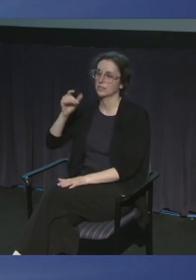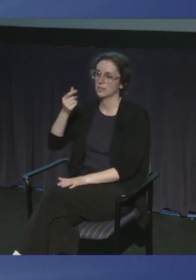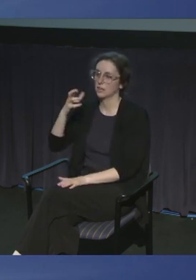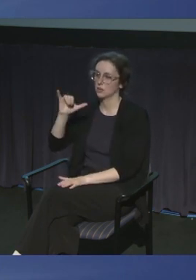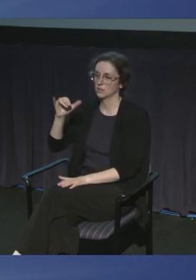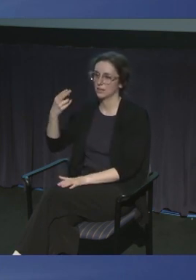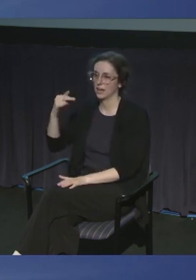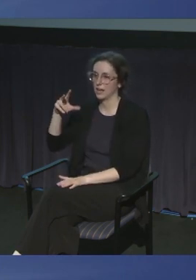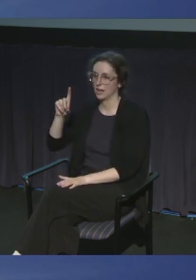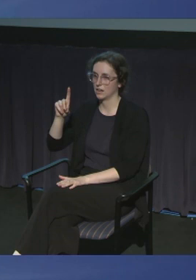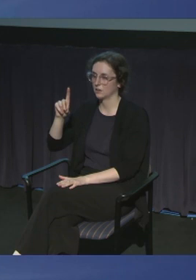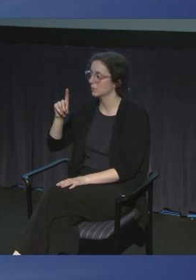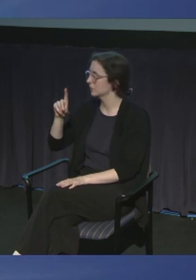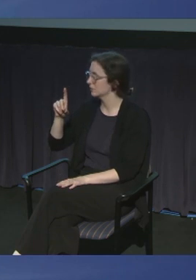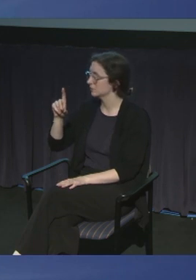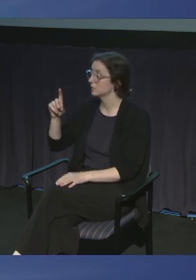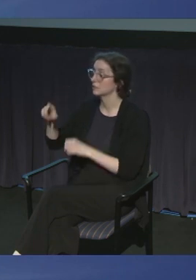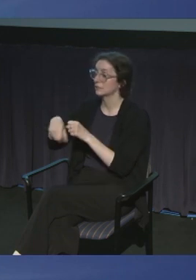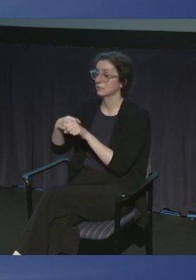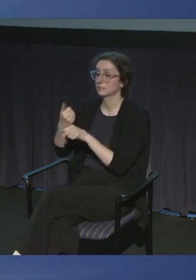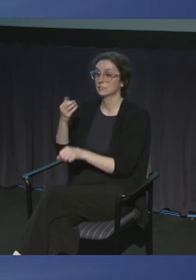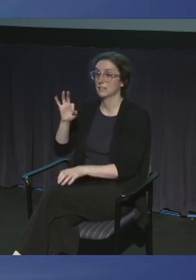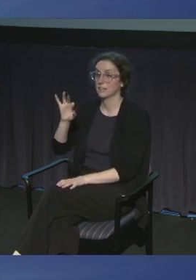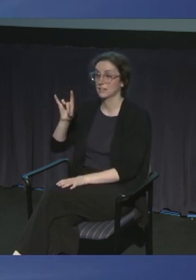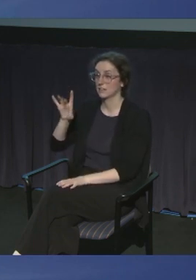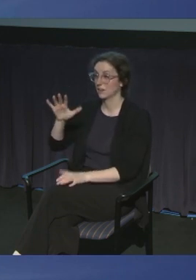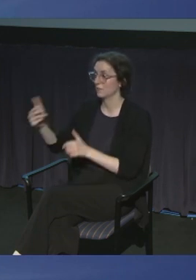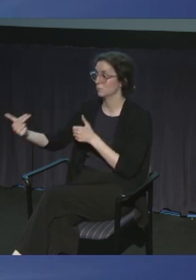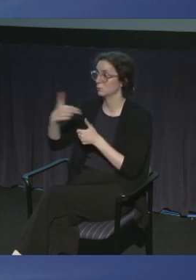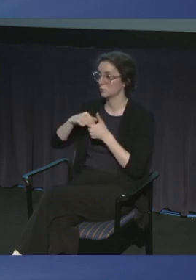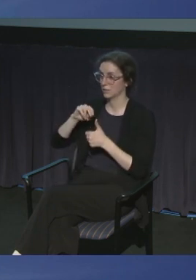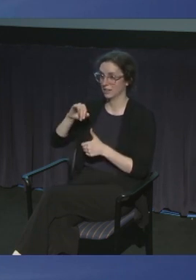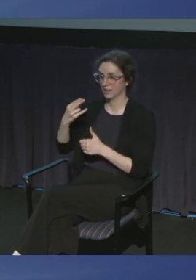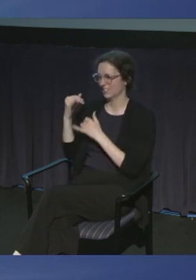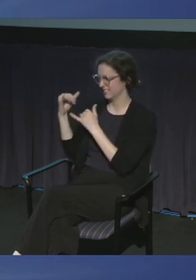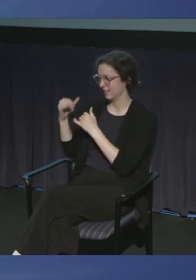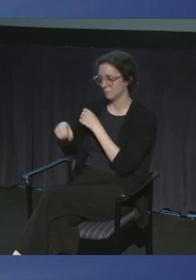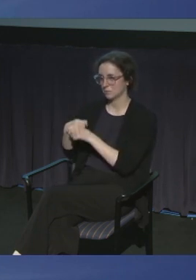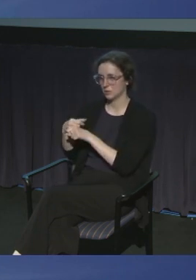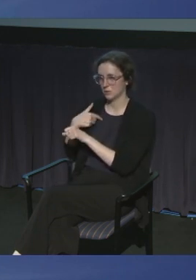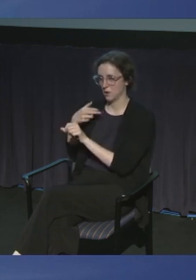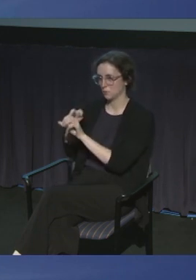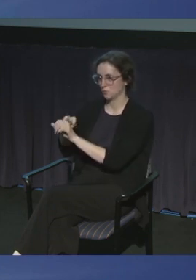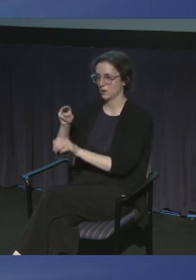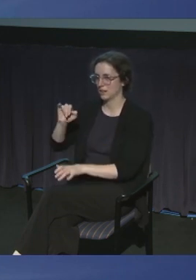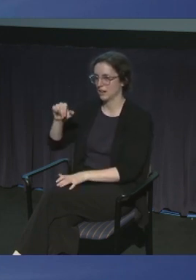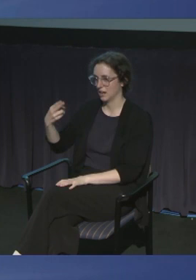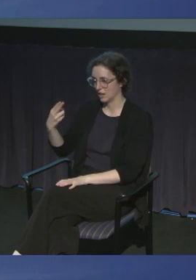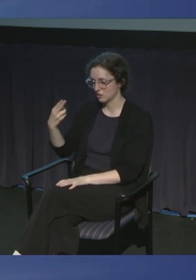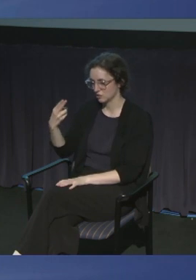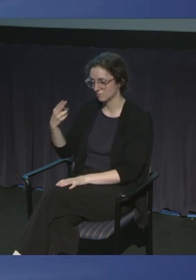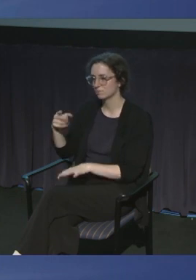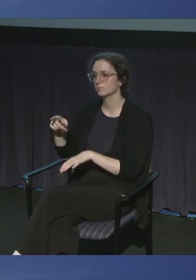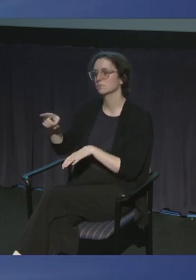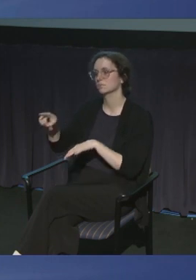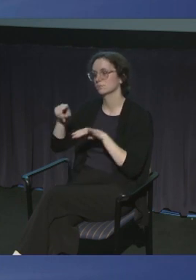HOPKINS AND WENT TO STUDY WITH JOHN HAYWARD. CAME TO NIH IN 1985 SAME YEAR I DID AND DID POSTDOCTORAL